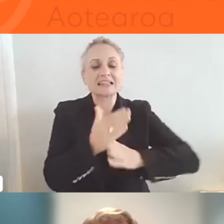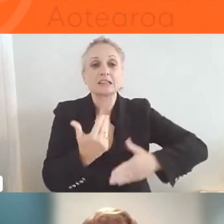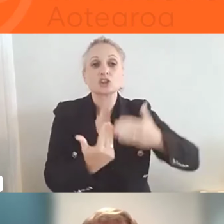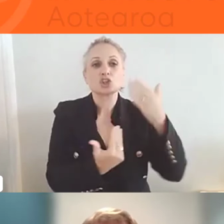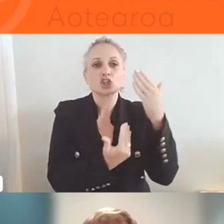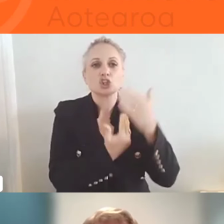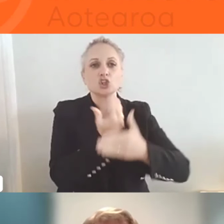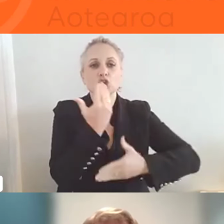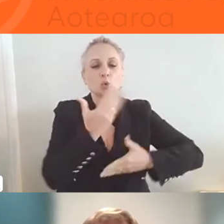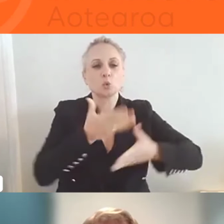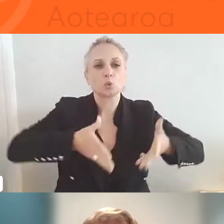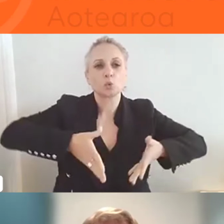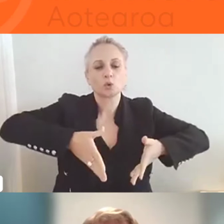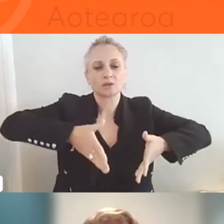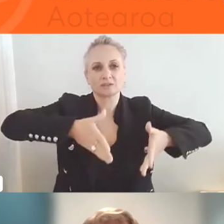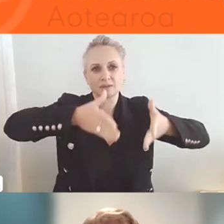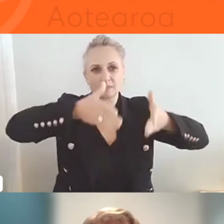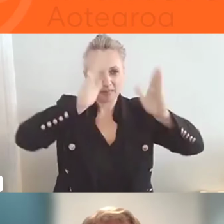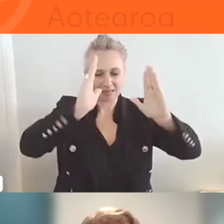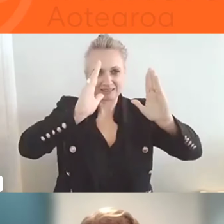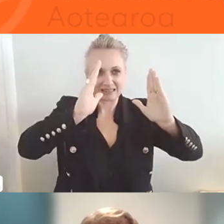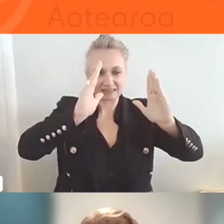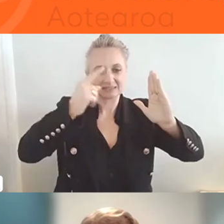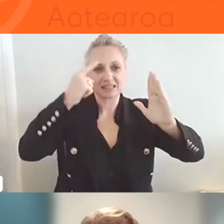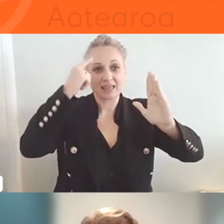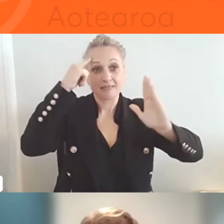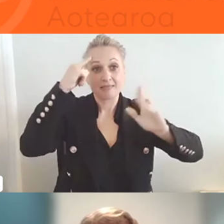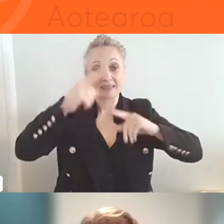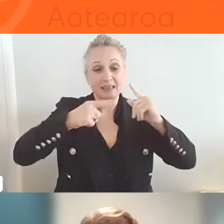land delivery, land cost and all the incentives that have been applied